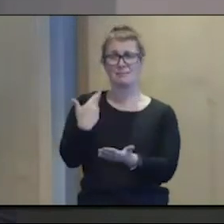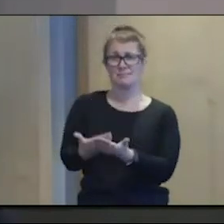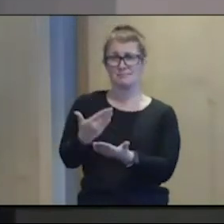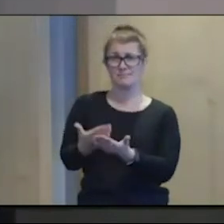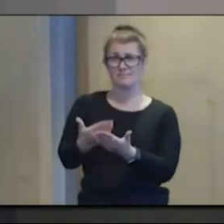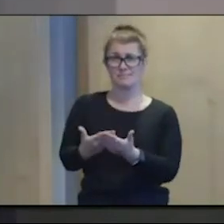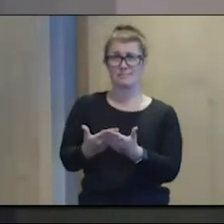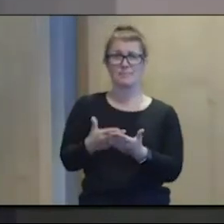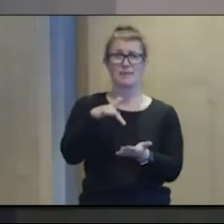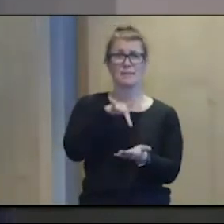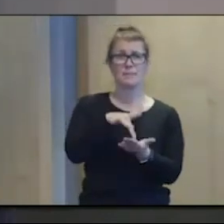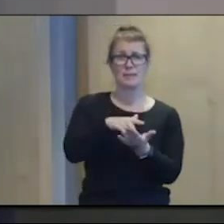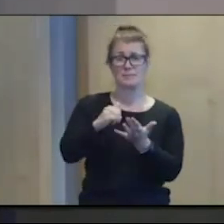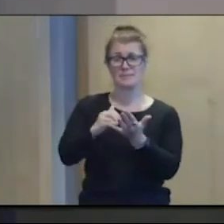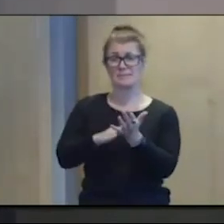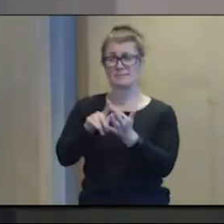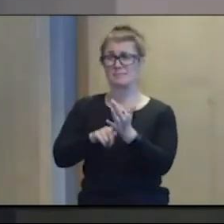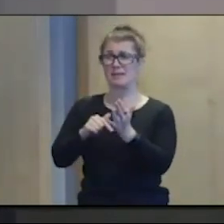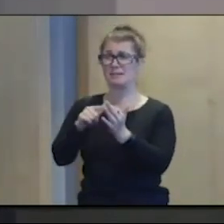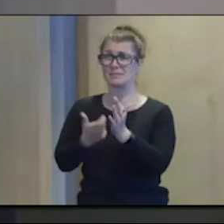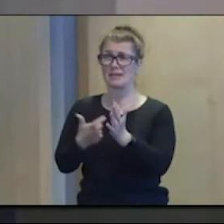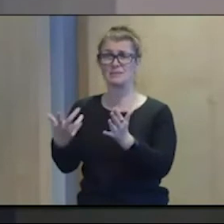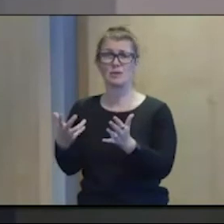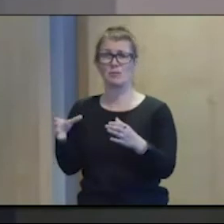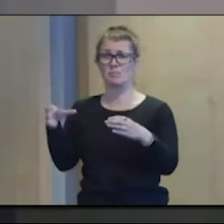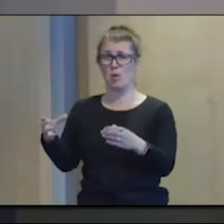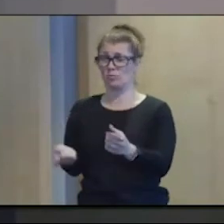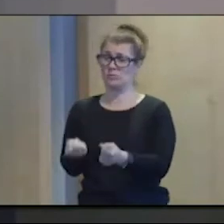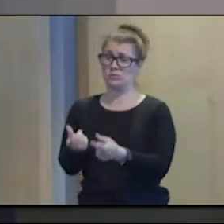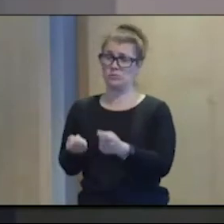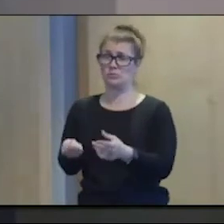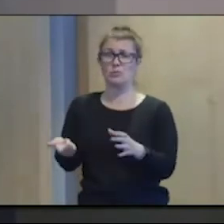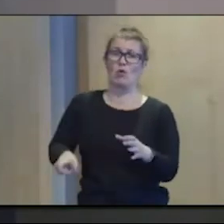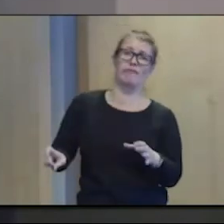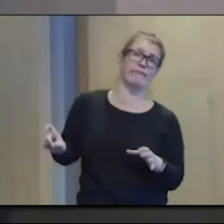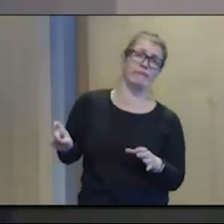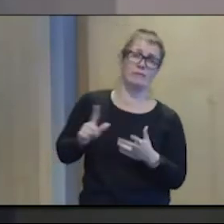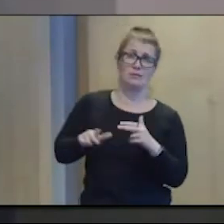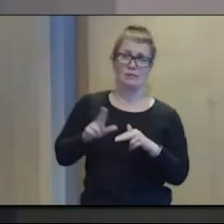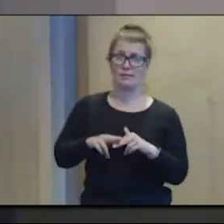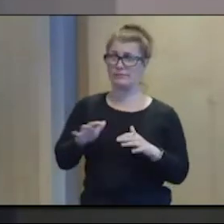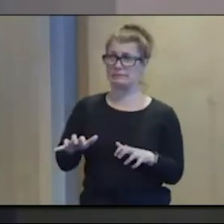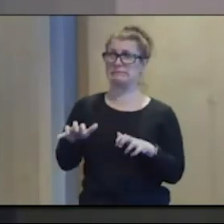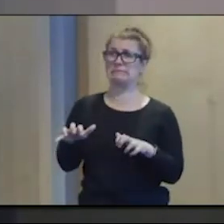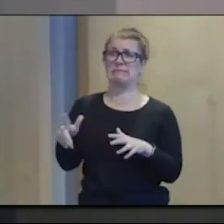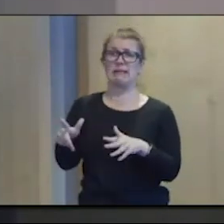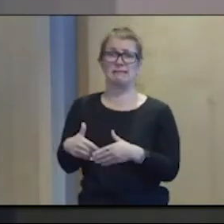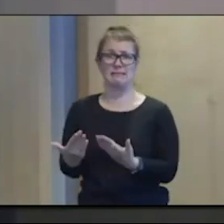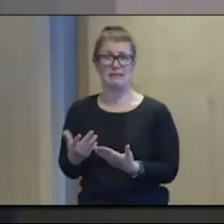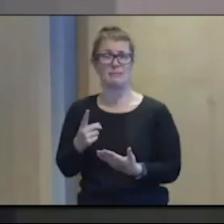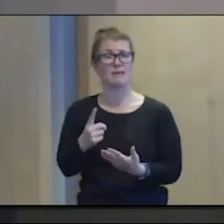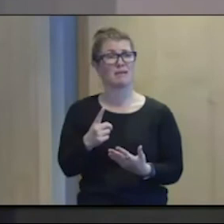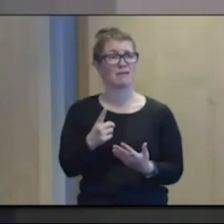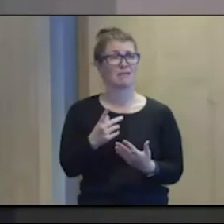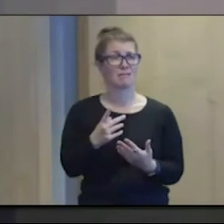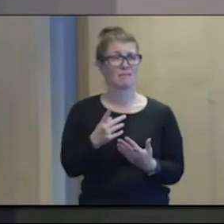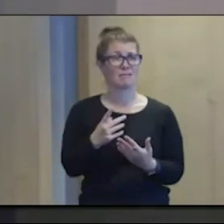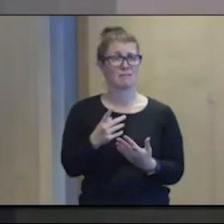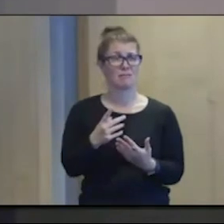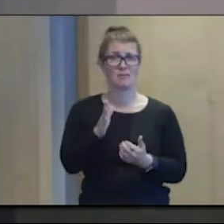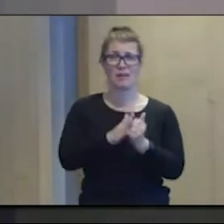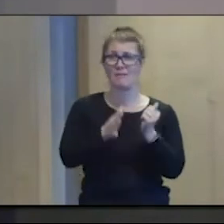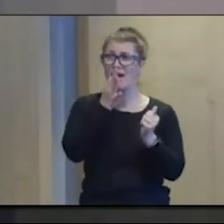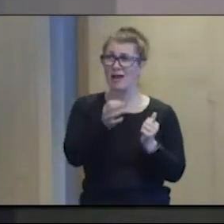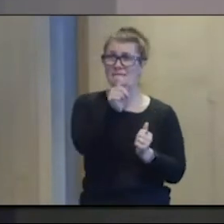we turn off a pot we're on a really tight day, but we don't ask smaller customers to get involved.